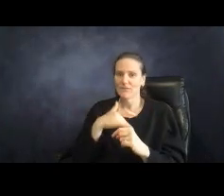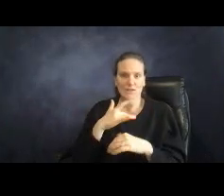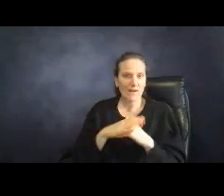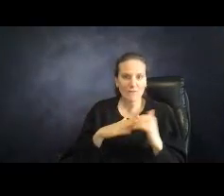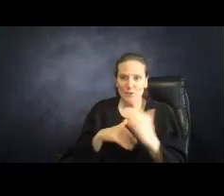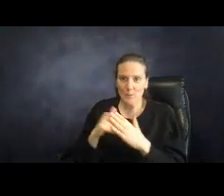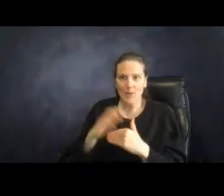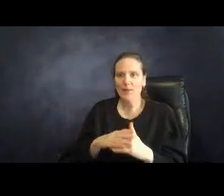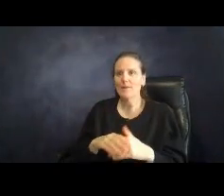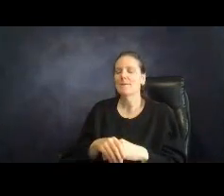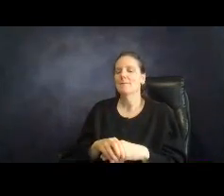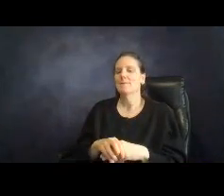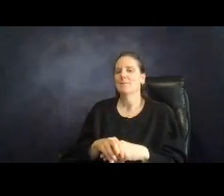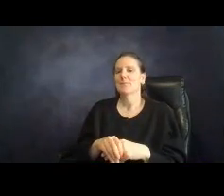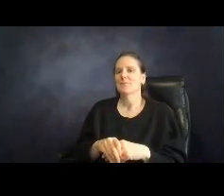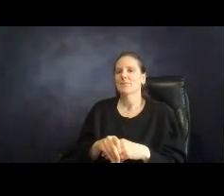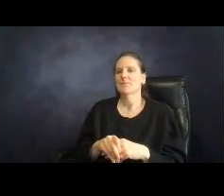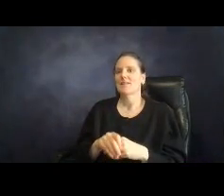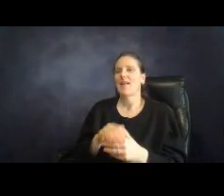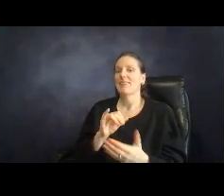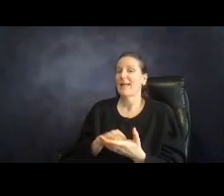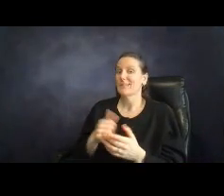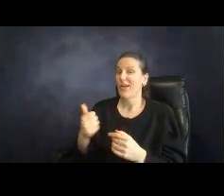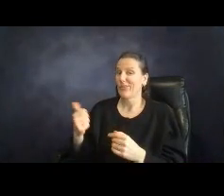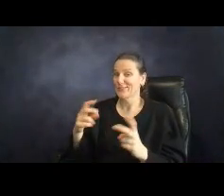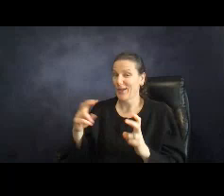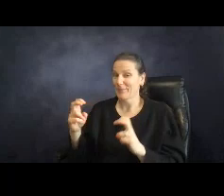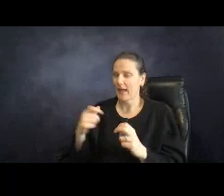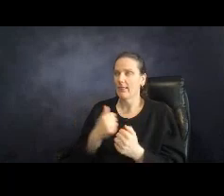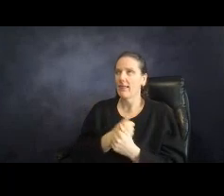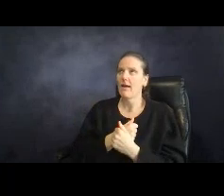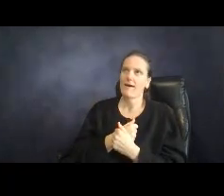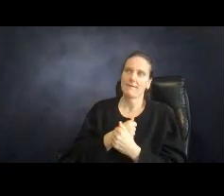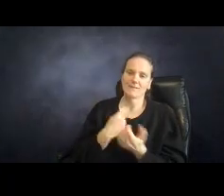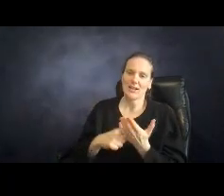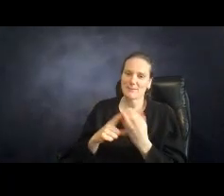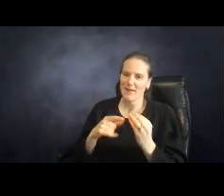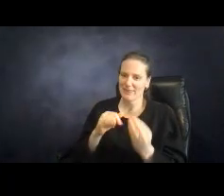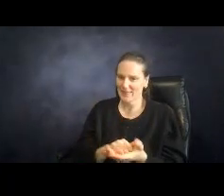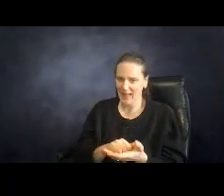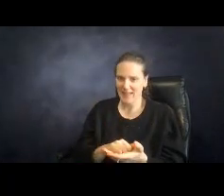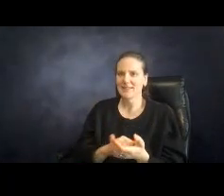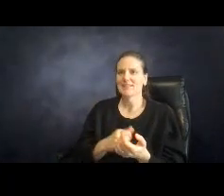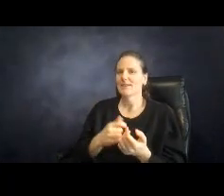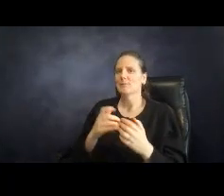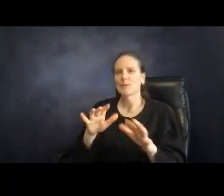So that is a whole nother topic. I do love talking about that, being okay with your discomfort to help calm your nervous system,